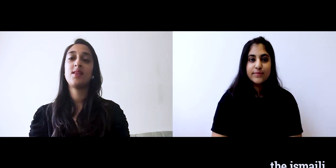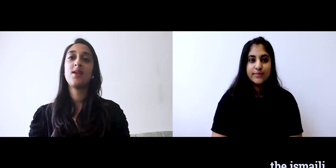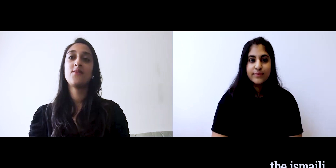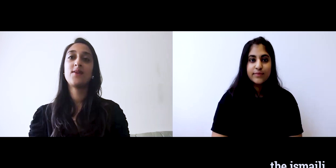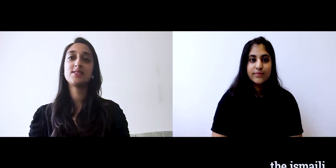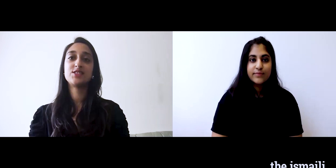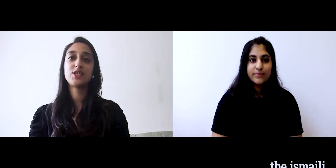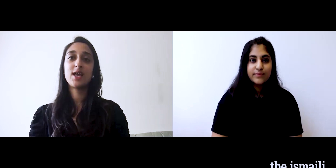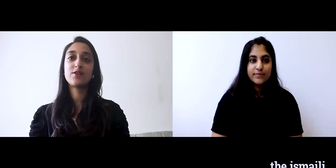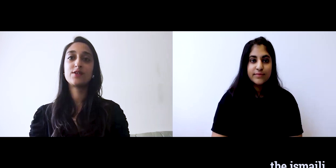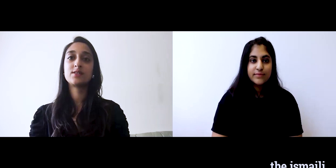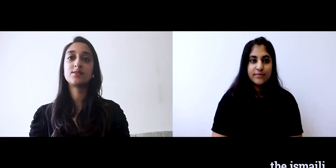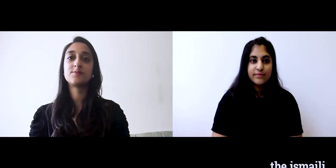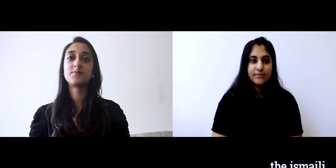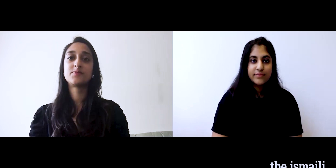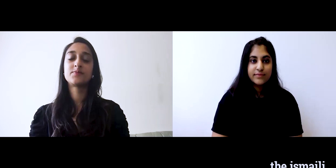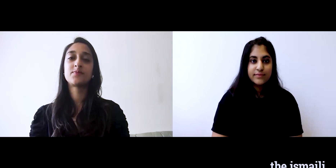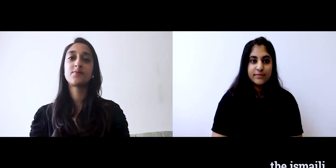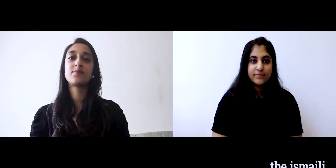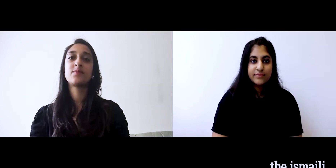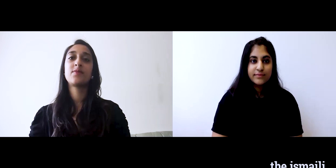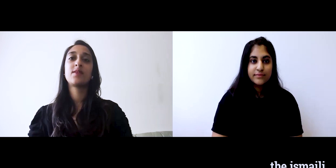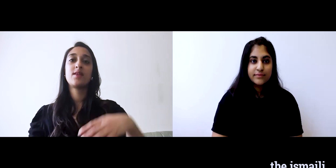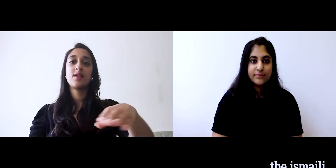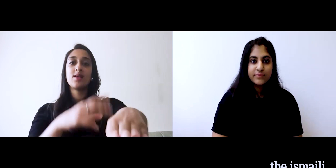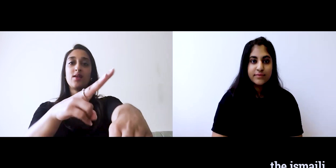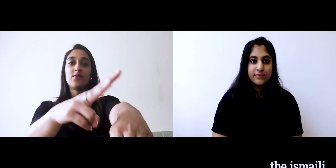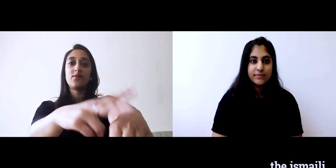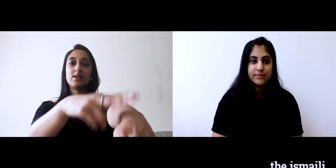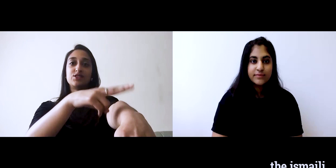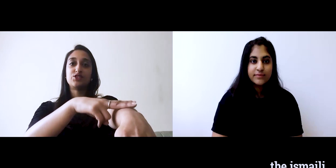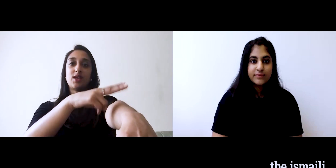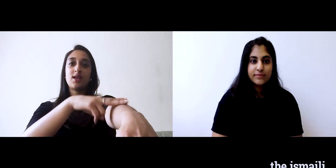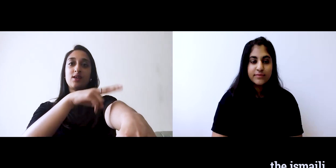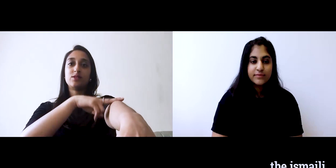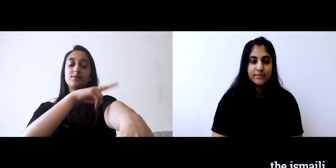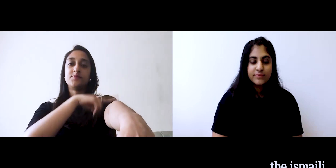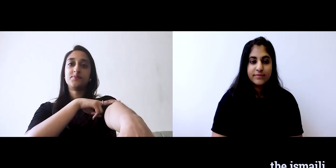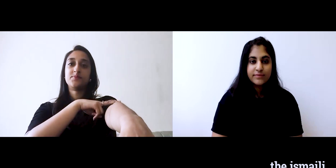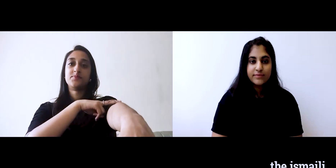Vegetarian, vegetarian